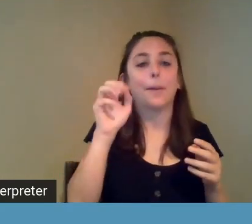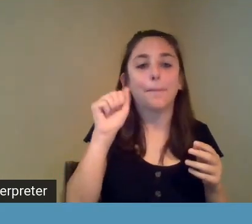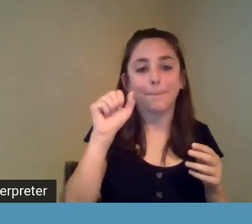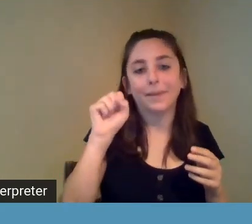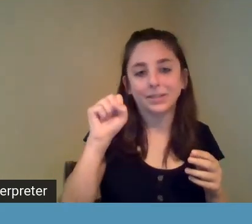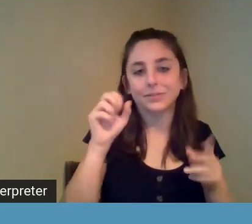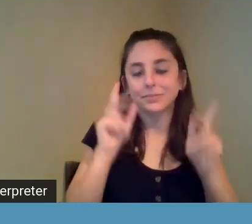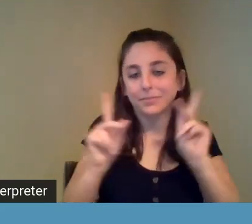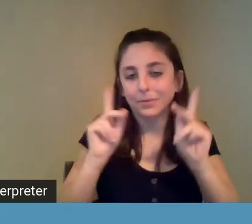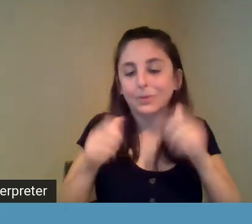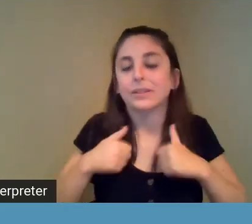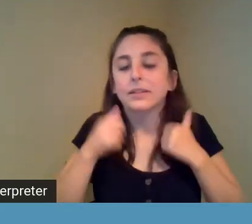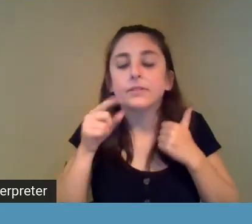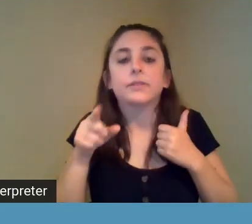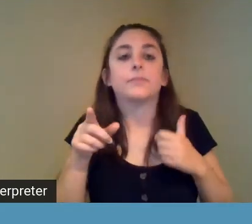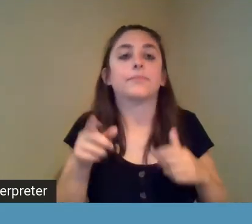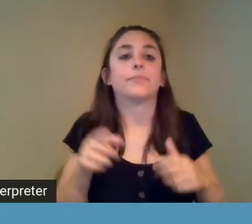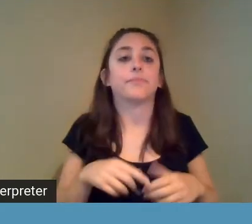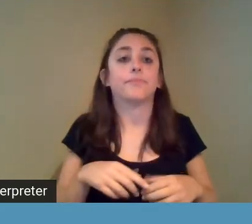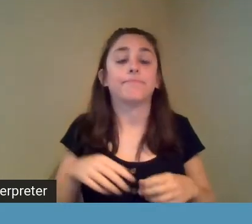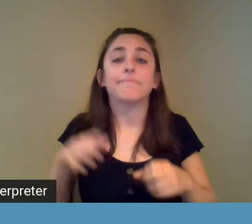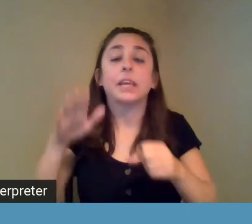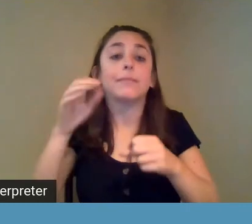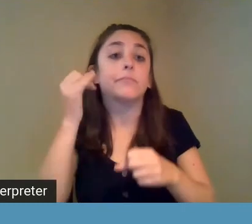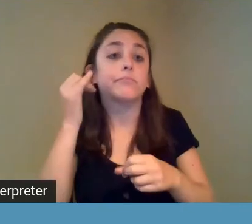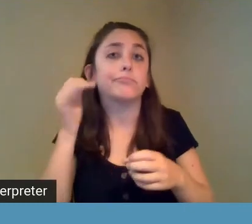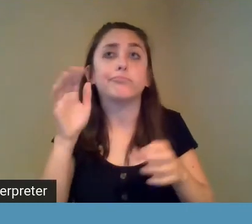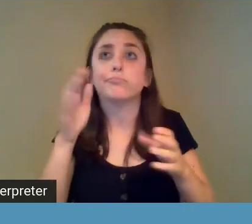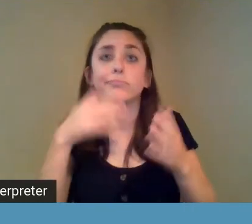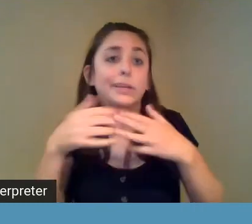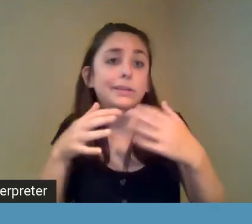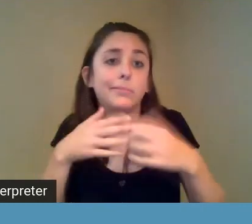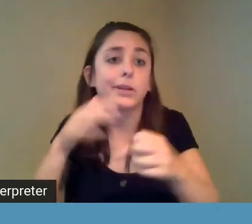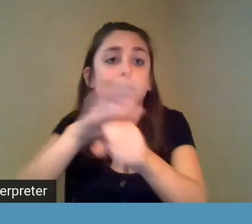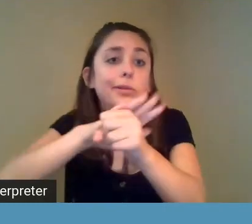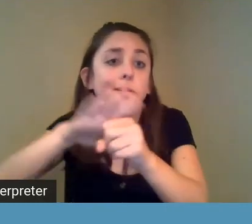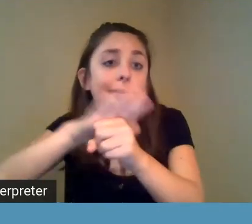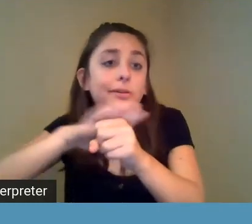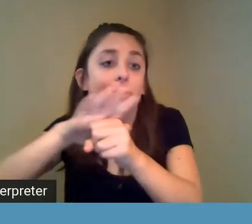we are each located, let us acknowledge all indigenous nations as living communities,